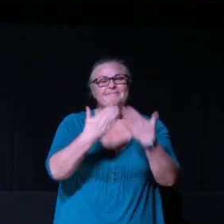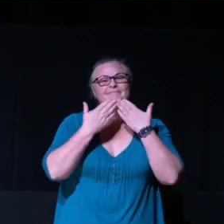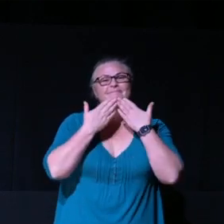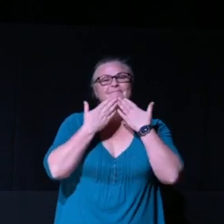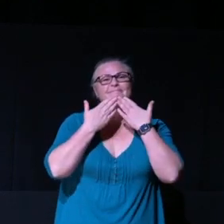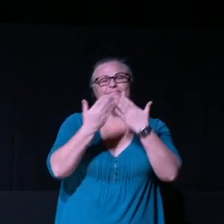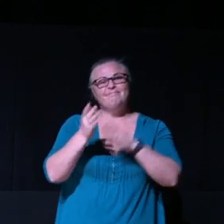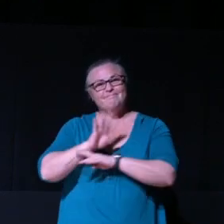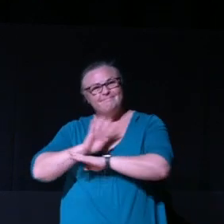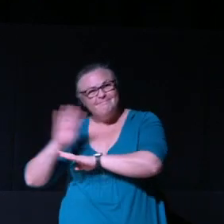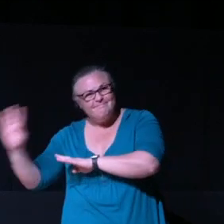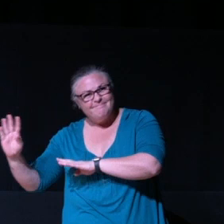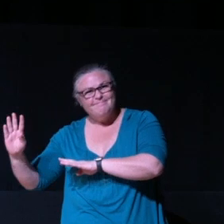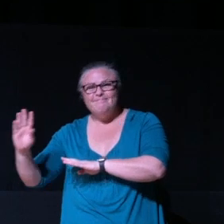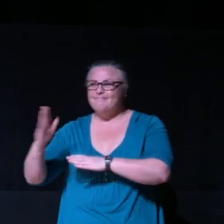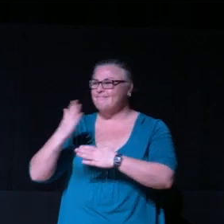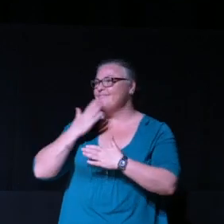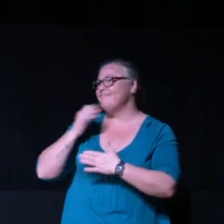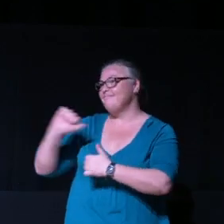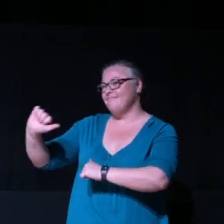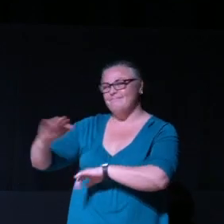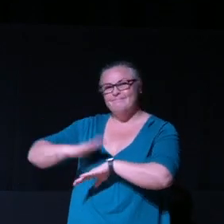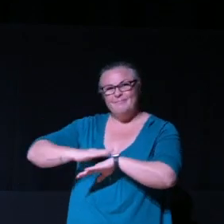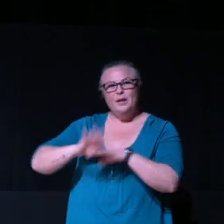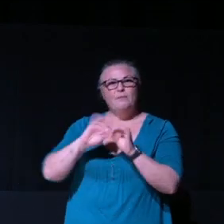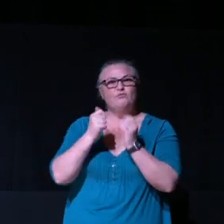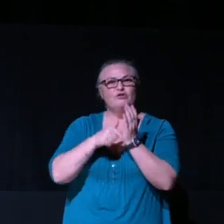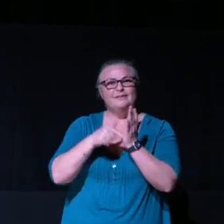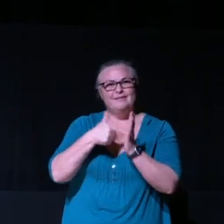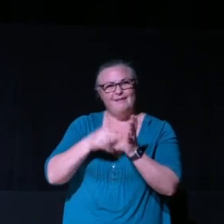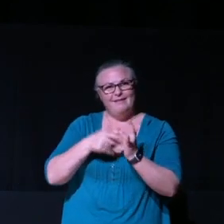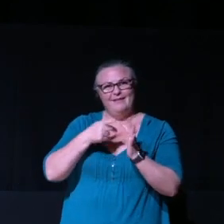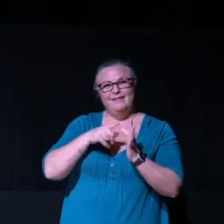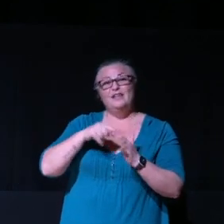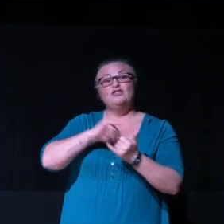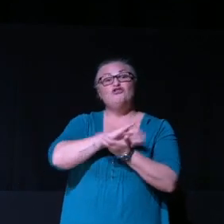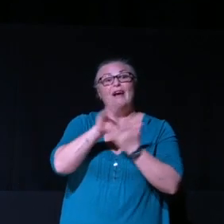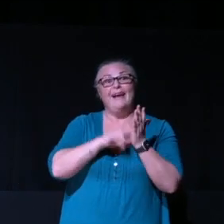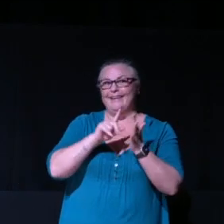panel of guests for their generosity as well. Brittanie, Shane slash Courtney, Michael, Zoë.